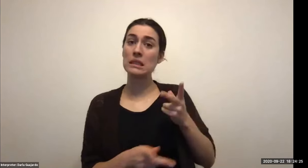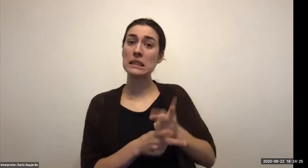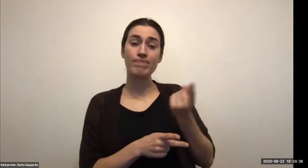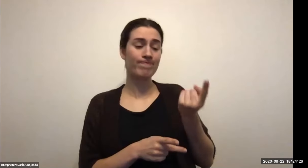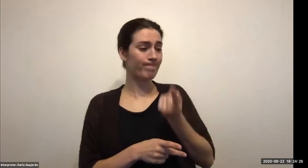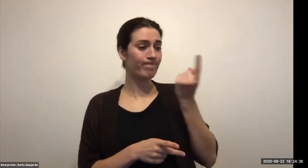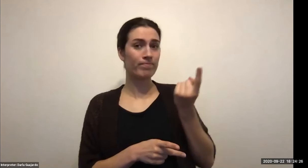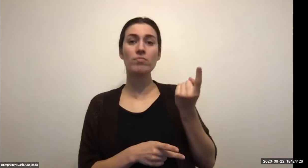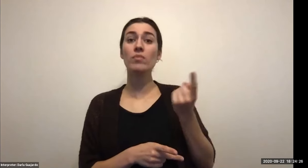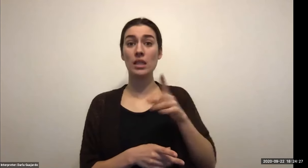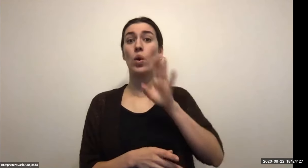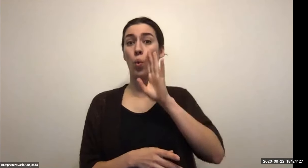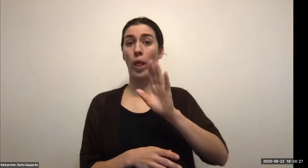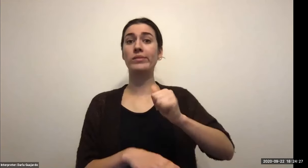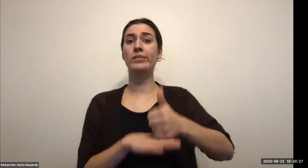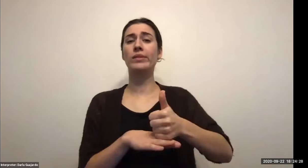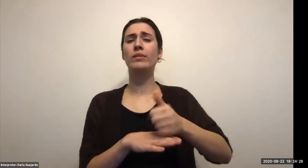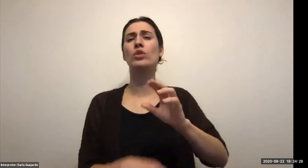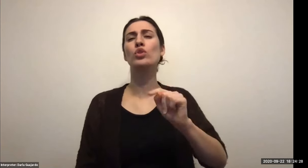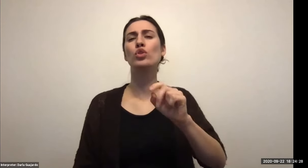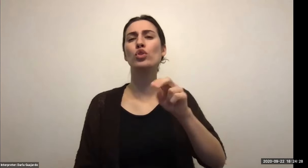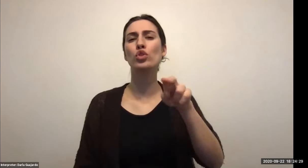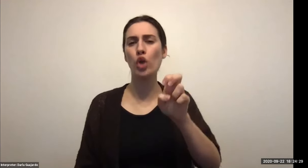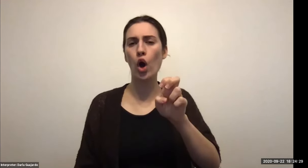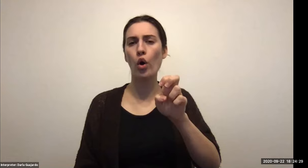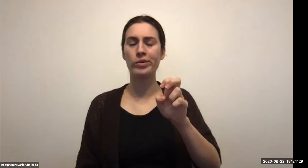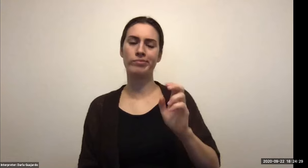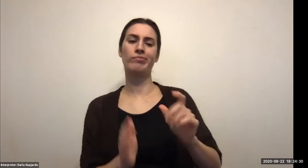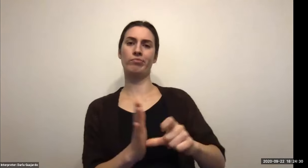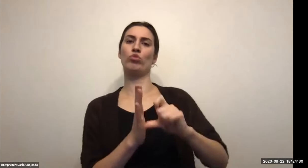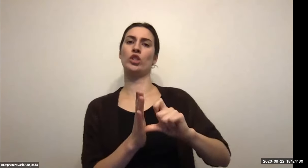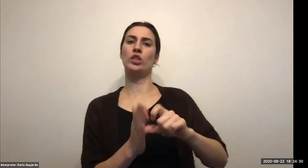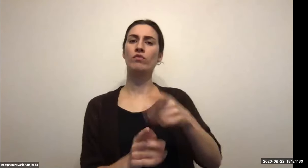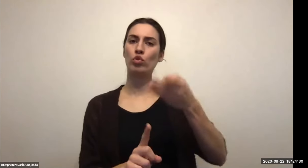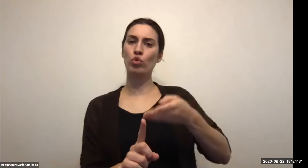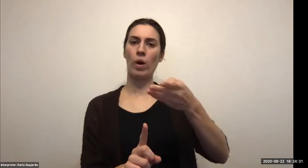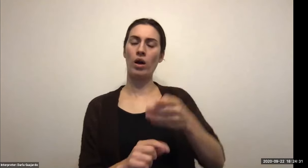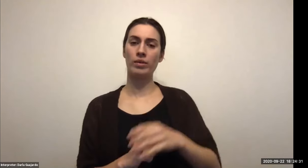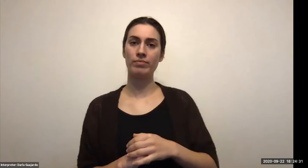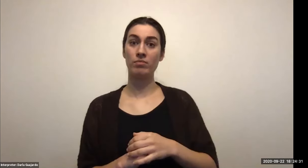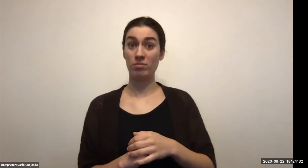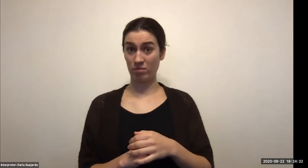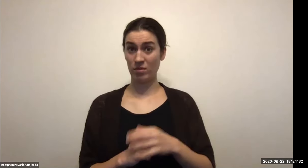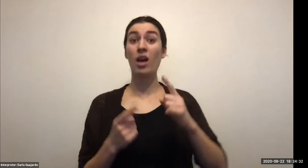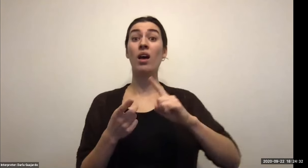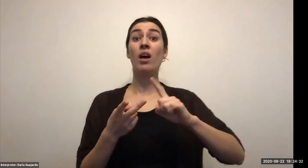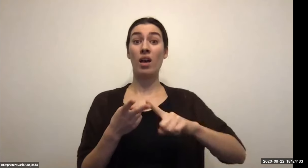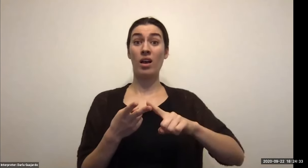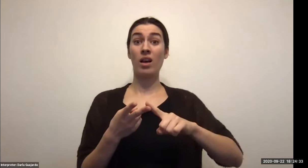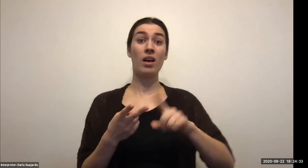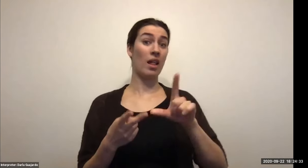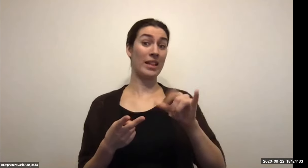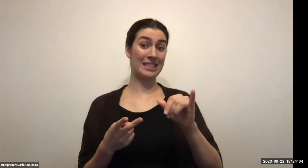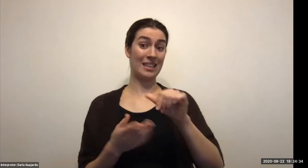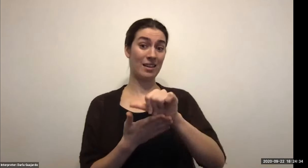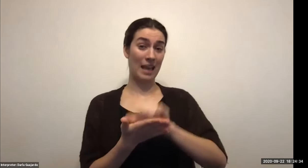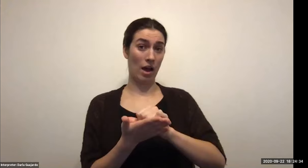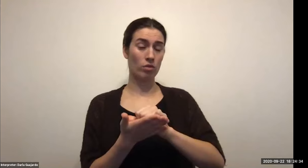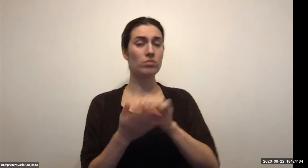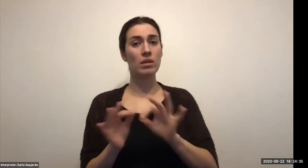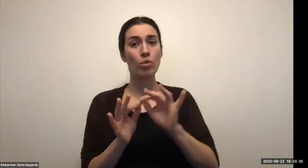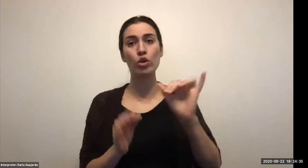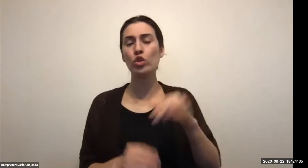Keith Wolling: France was the most visited country in the world quite unique. That was the world's number one destination for international tourists. The most recent figures from the World Trade Organization.